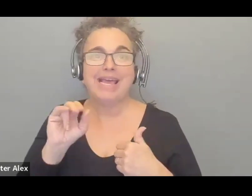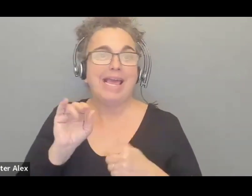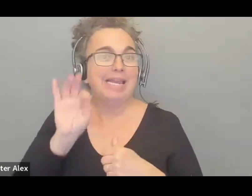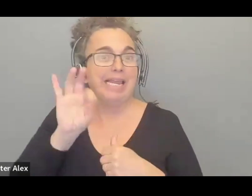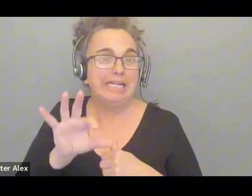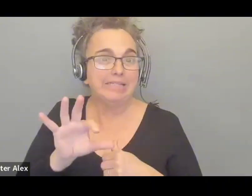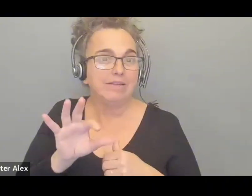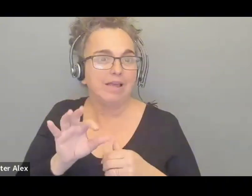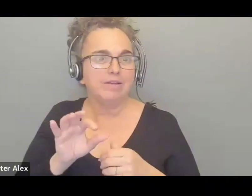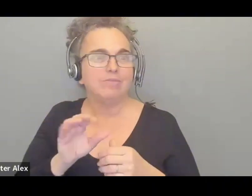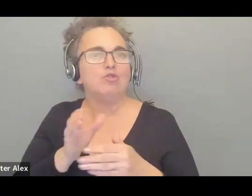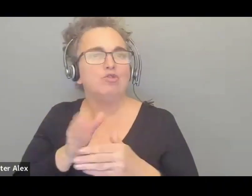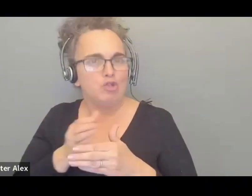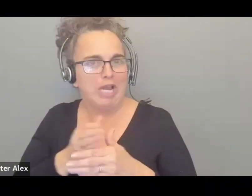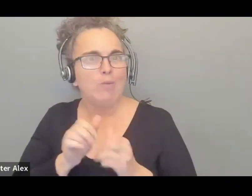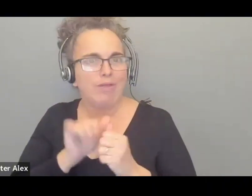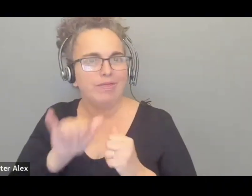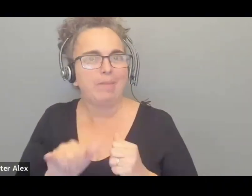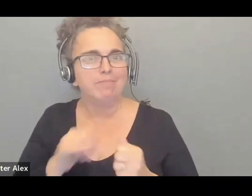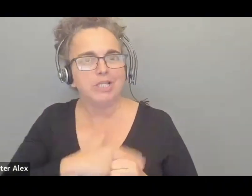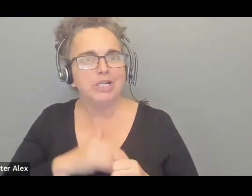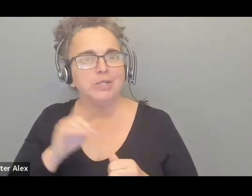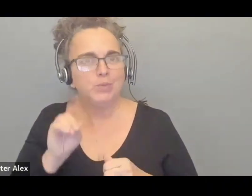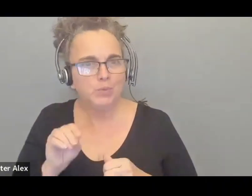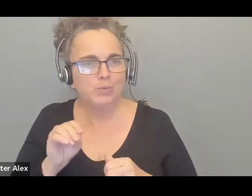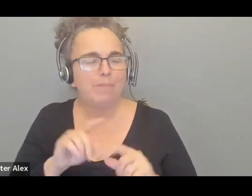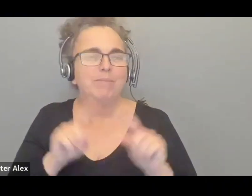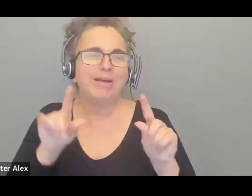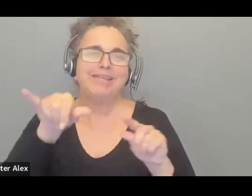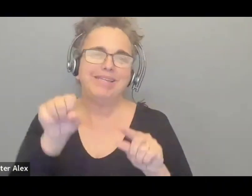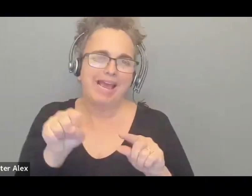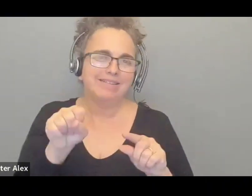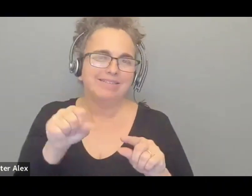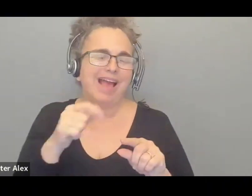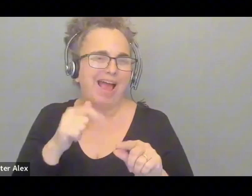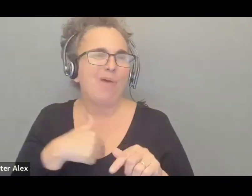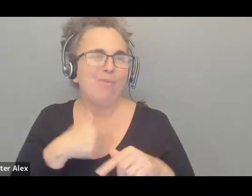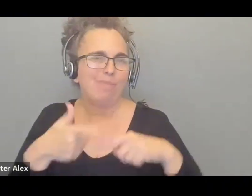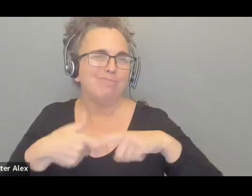with that, please do. But yeah, I'll, I'll pause for a second